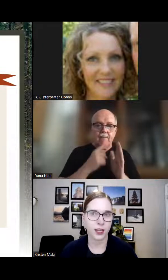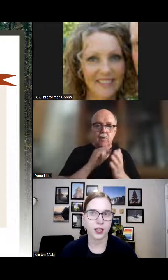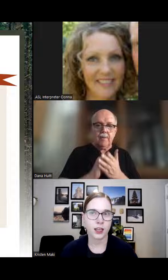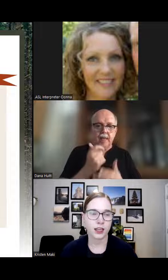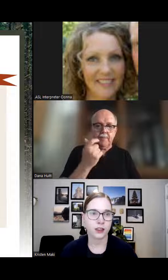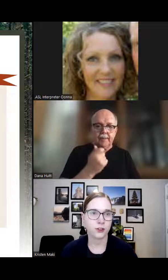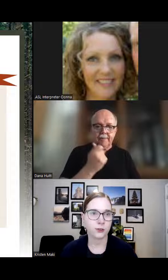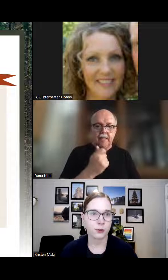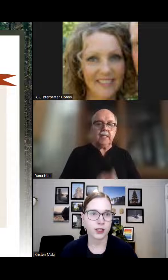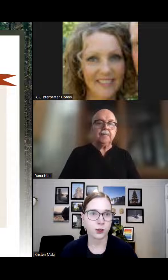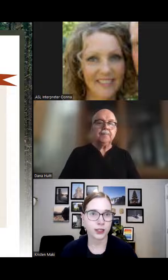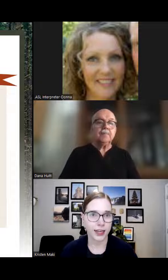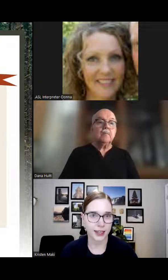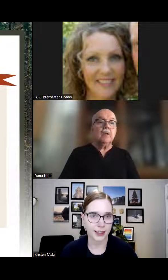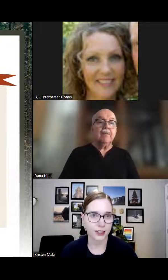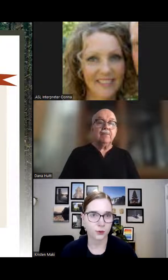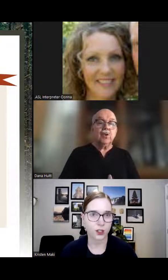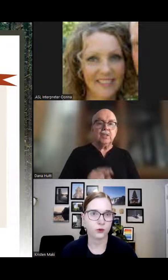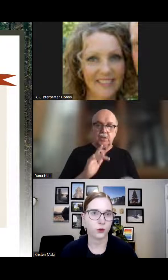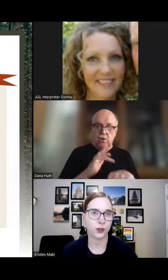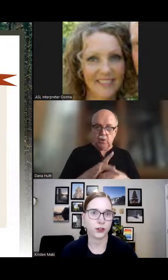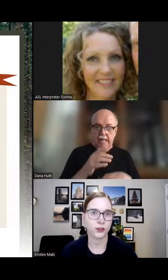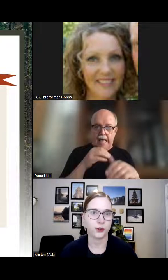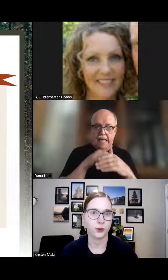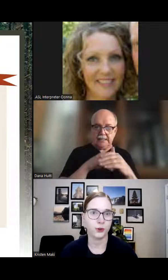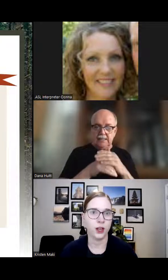? And WA Cares Fund is not yet at the point where we're providing benefits.